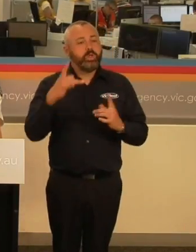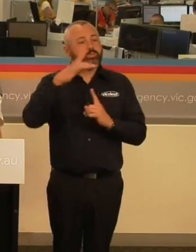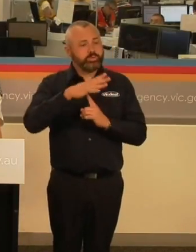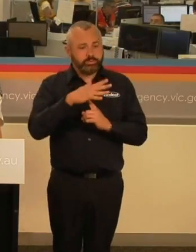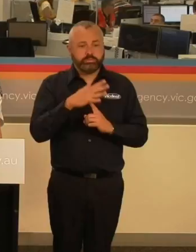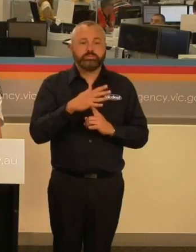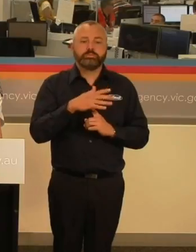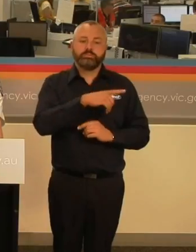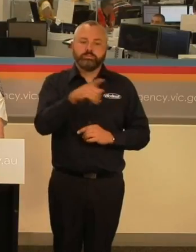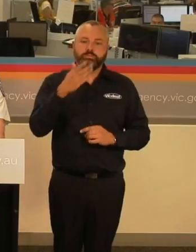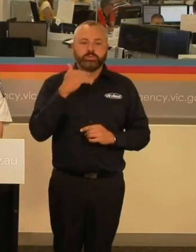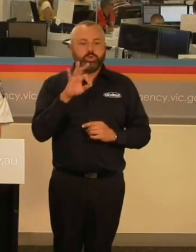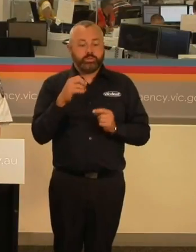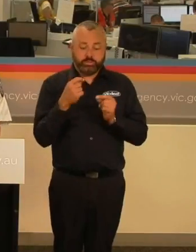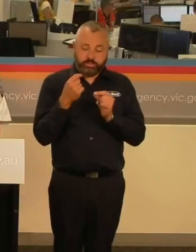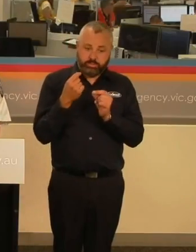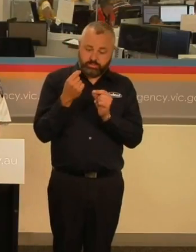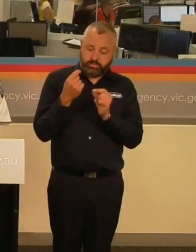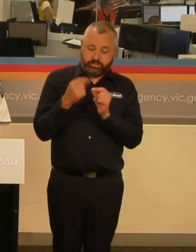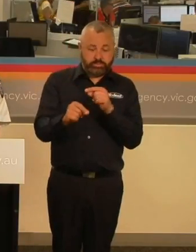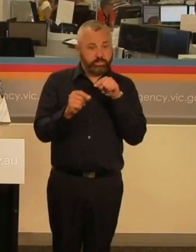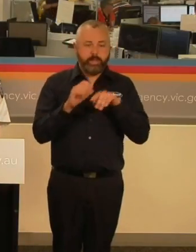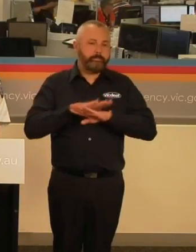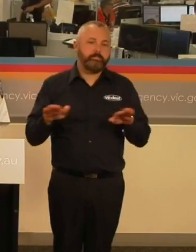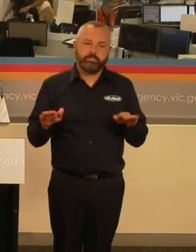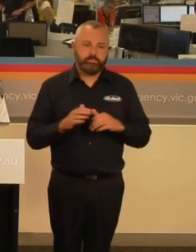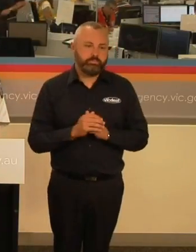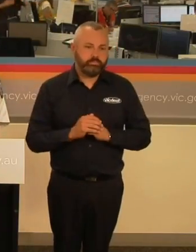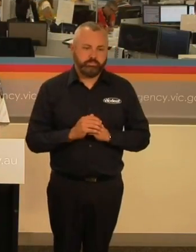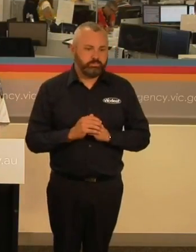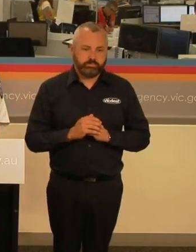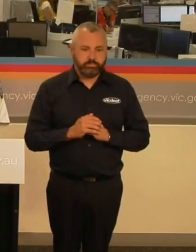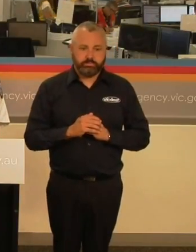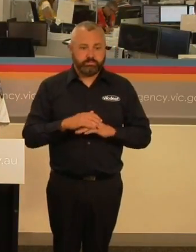fires total fire bans are in place in five districts and that may change as